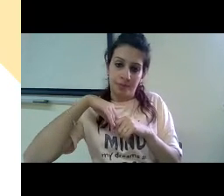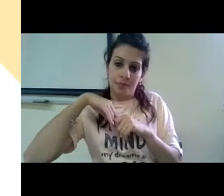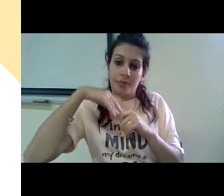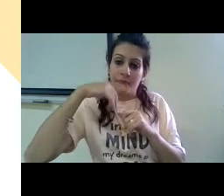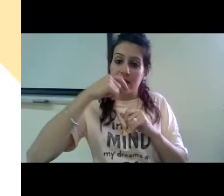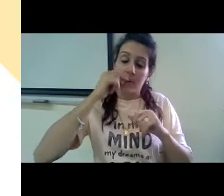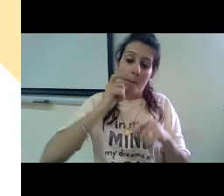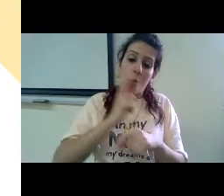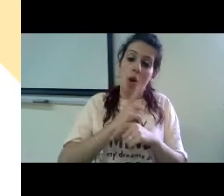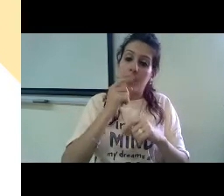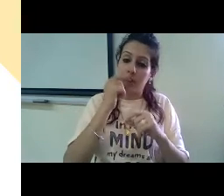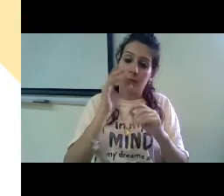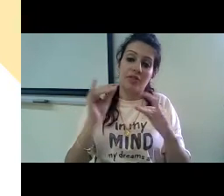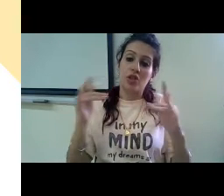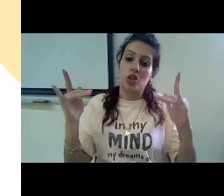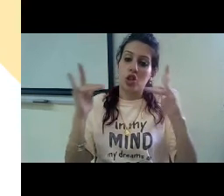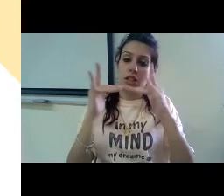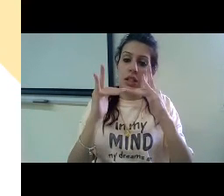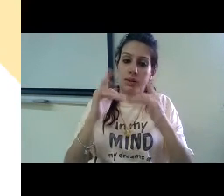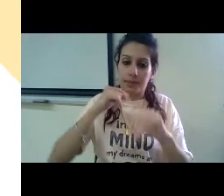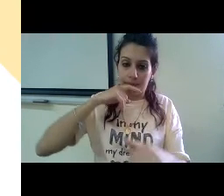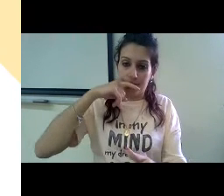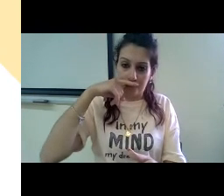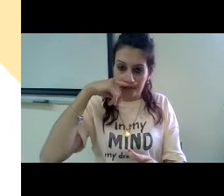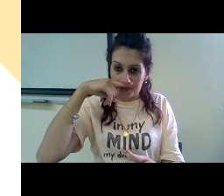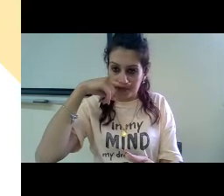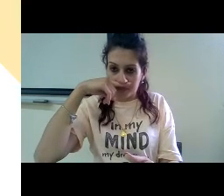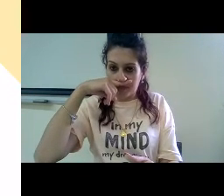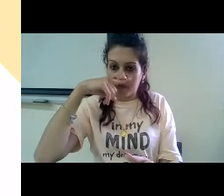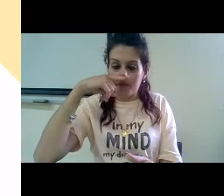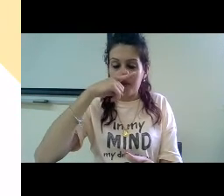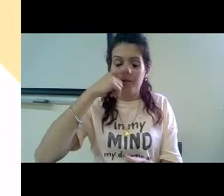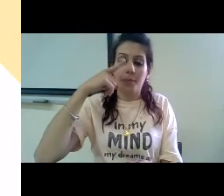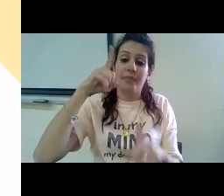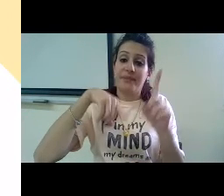a two-way, but multiple channels, because we know